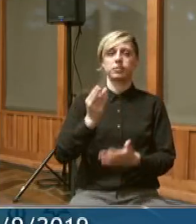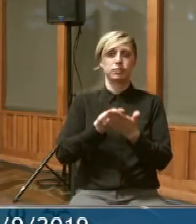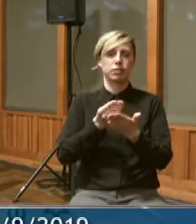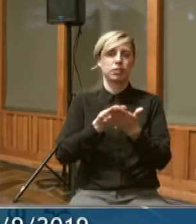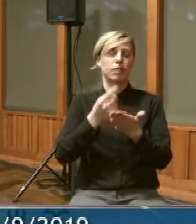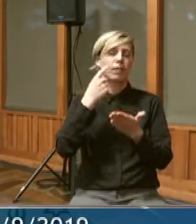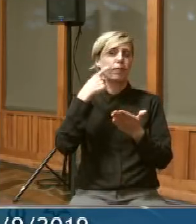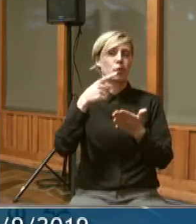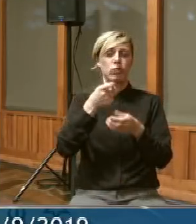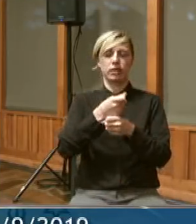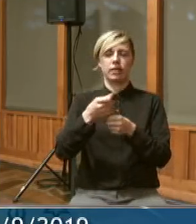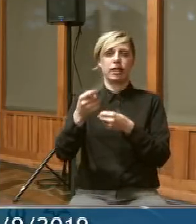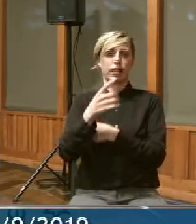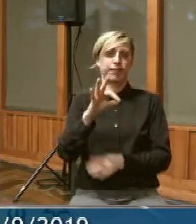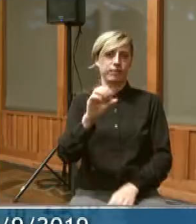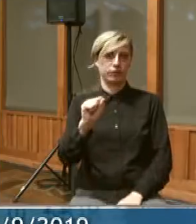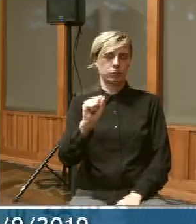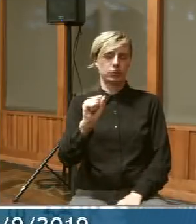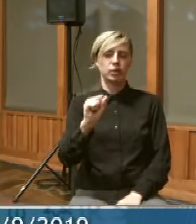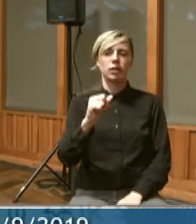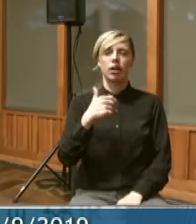COMMISSIONERS, WITH REGARDS TO PORTLAND PARK AND RECREATION